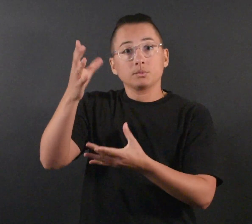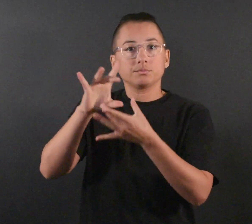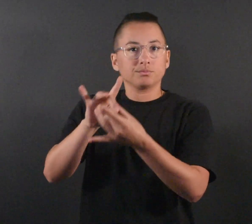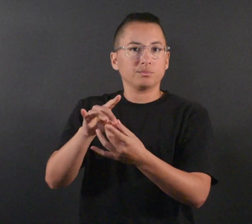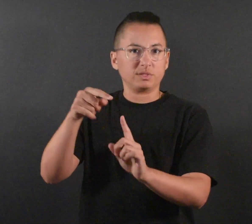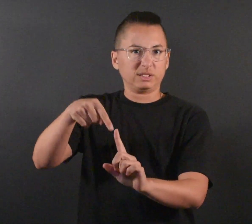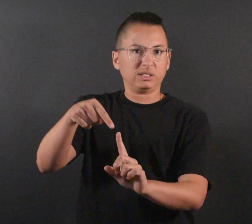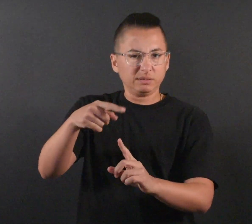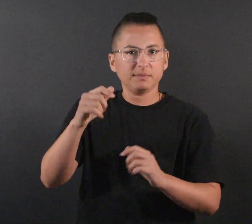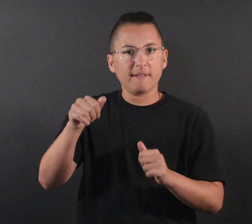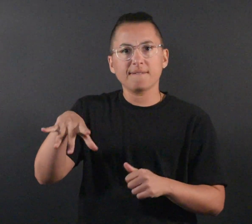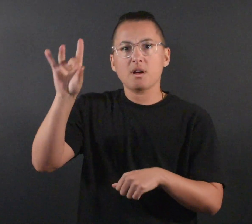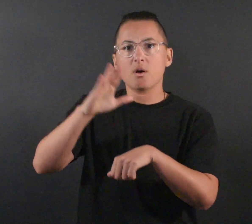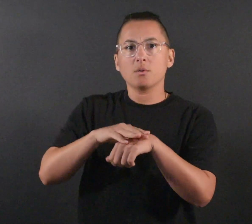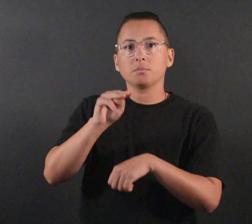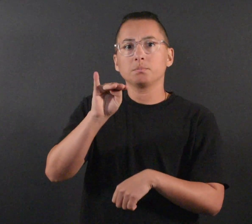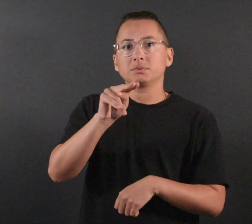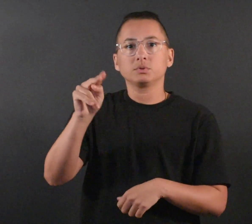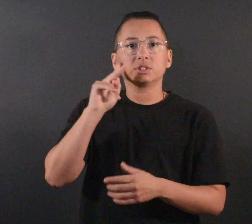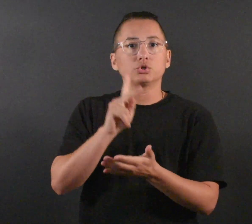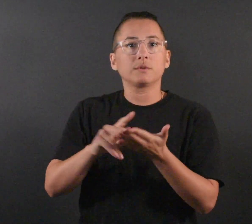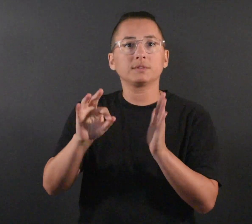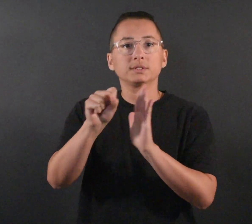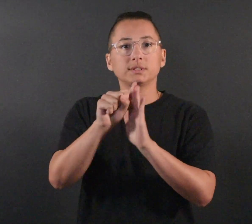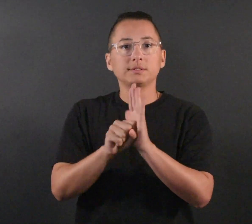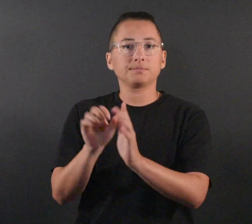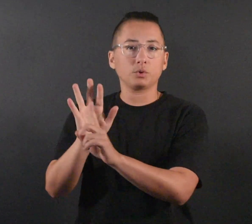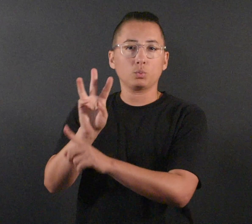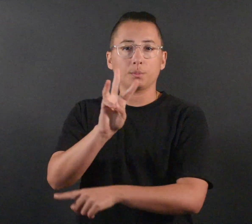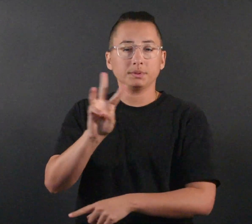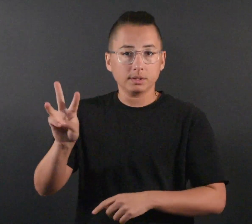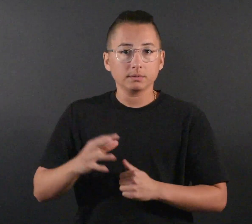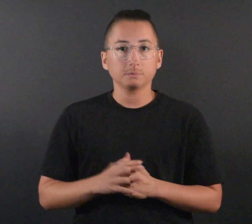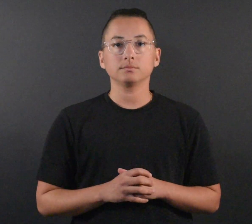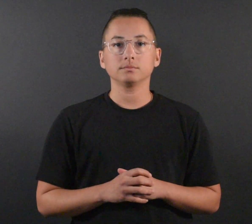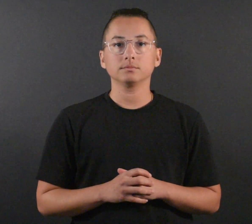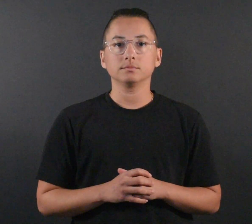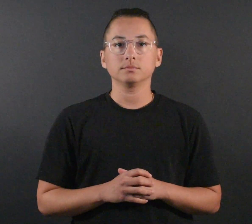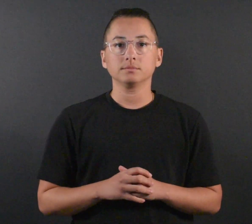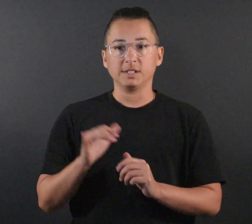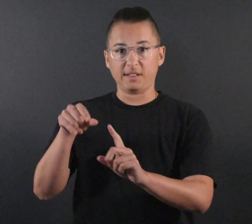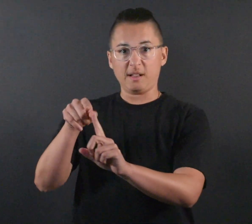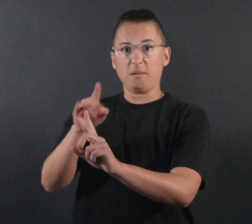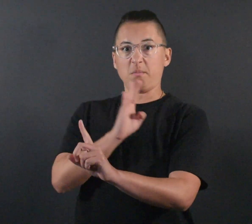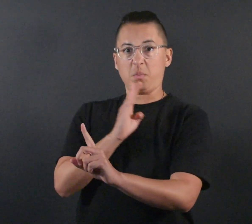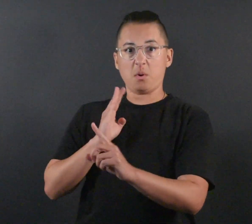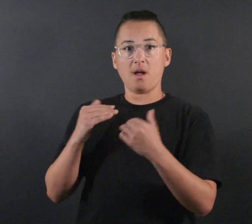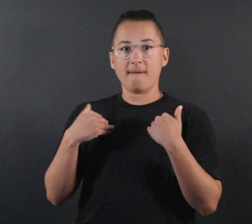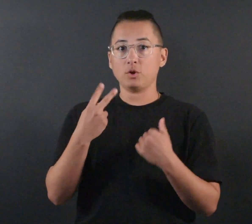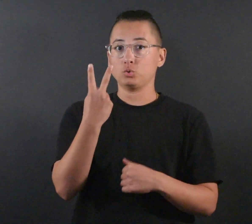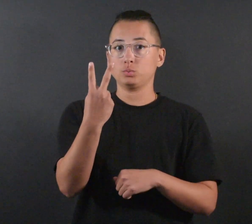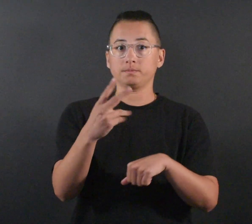on the Minnesota Secretary of State’s website. The board has 2 vacancies: